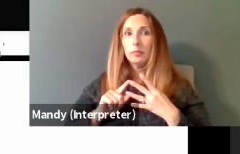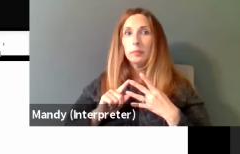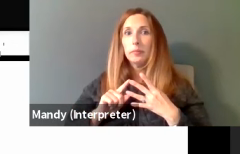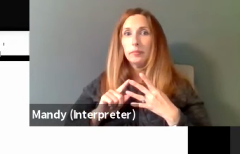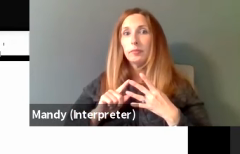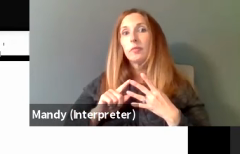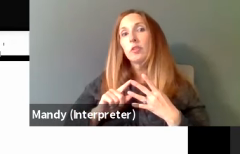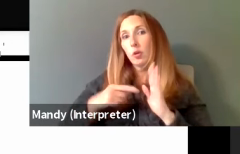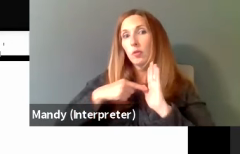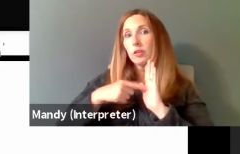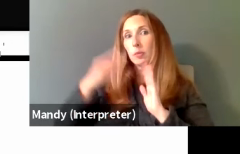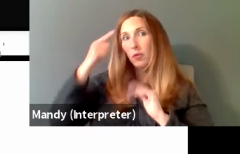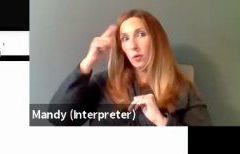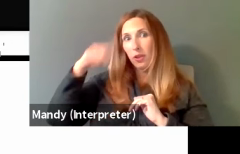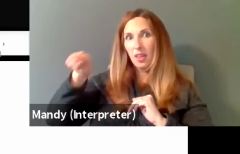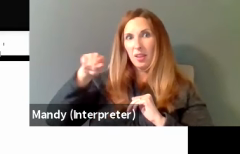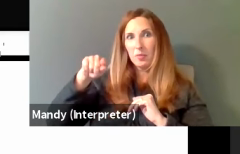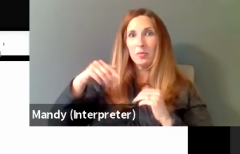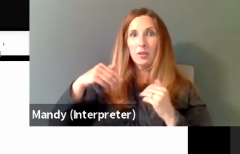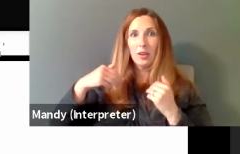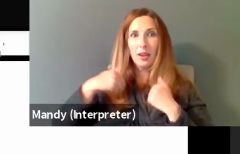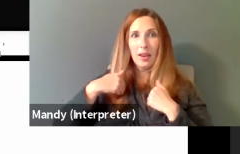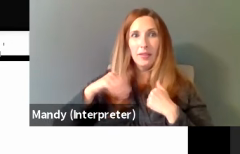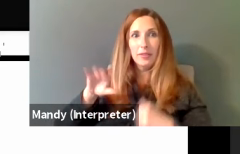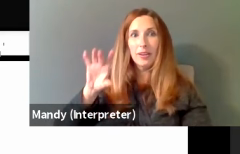83 different languages were spoken by their clients.